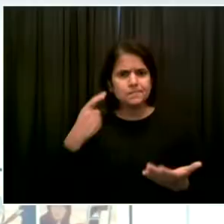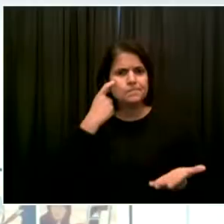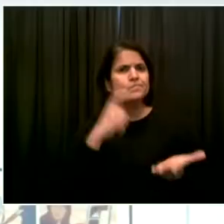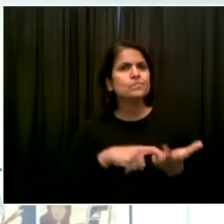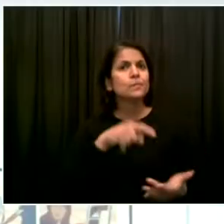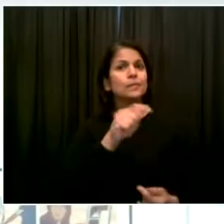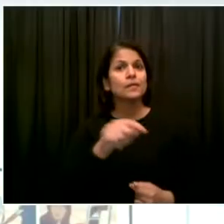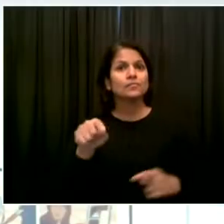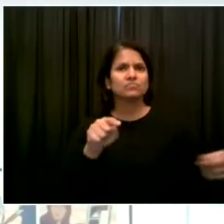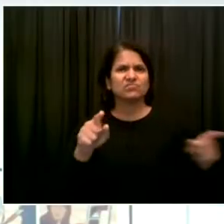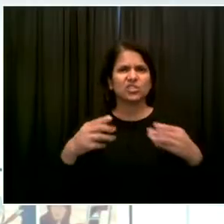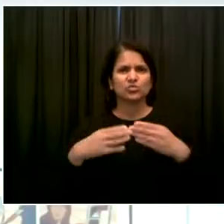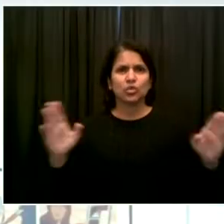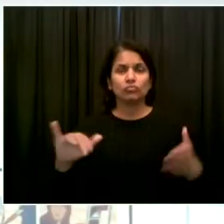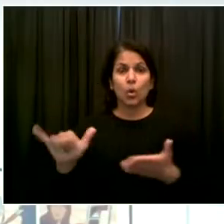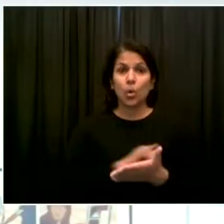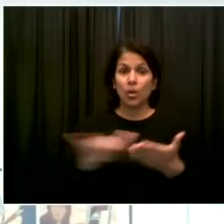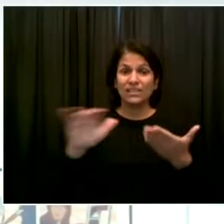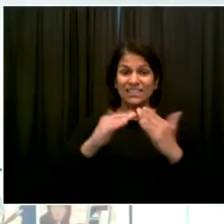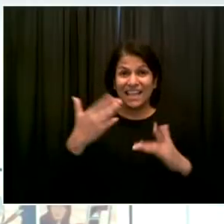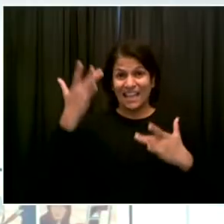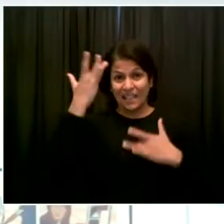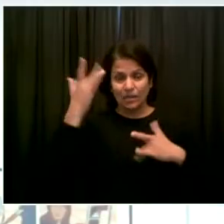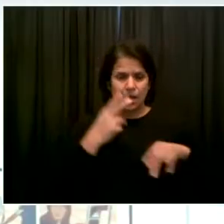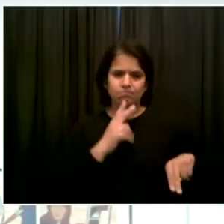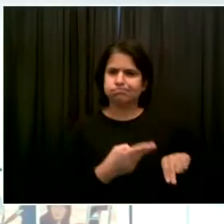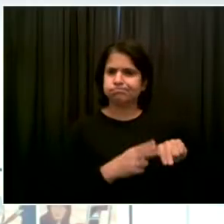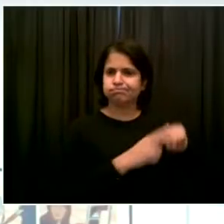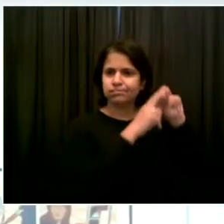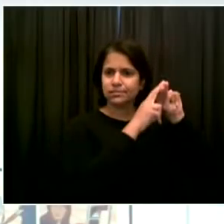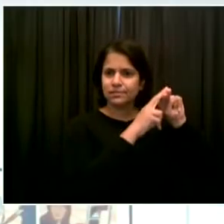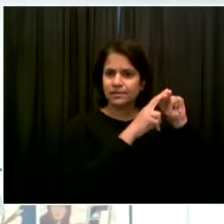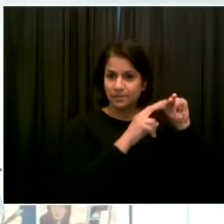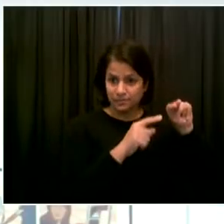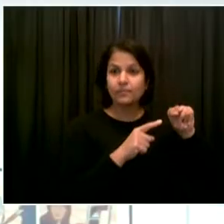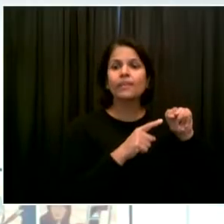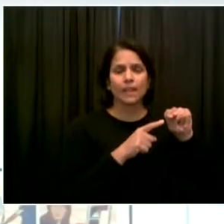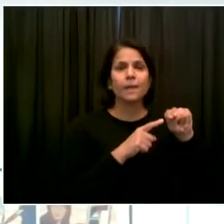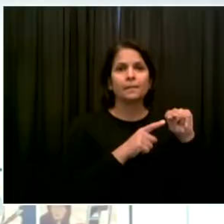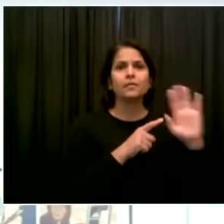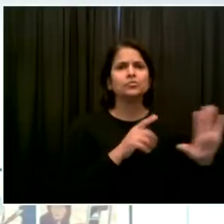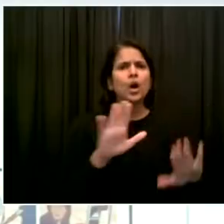TALKING BAOUT FOR DAYS WE ARE SEEING A SURGEN O